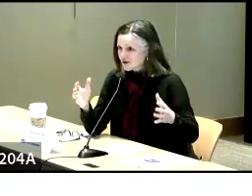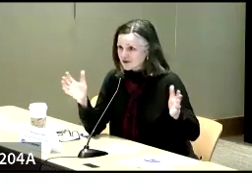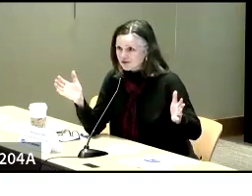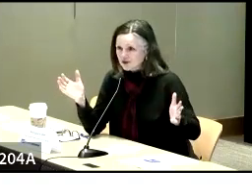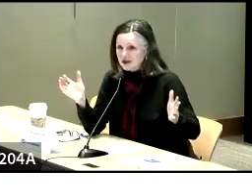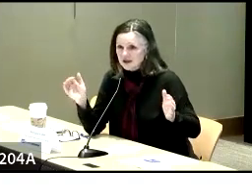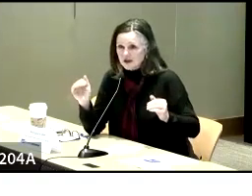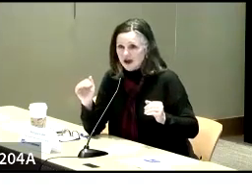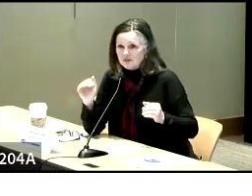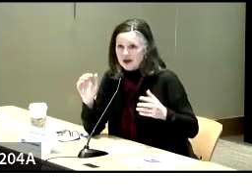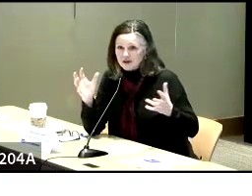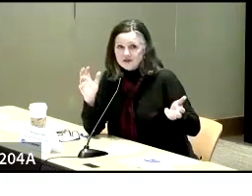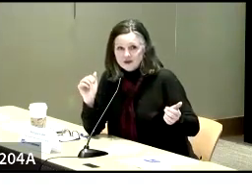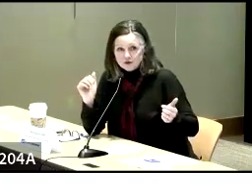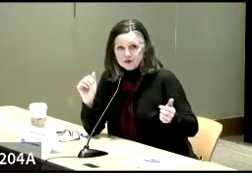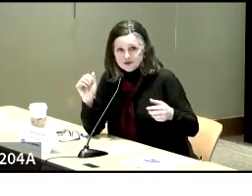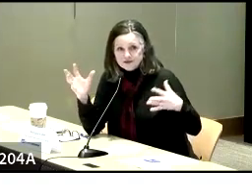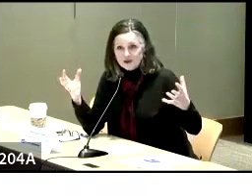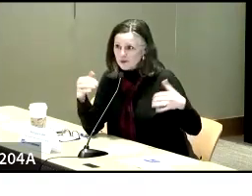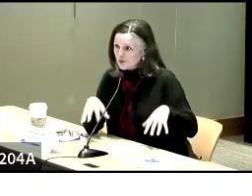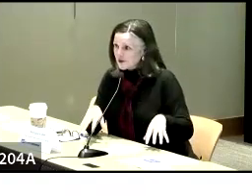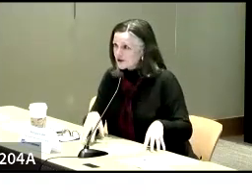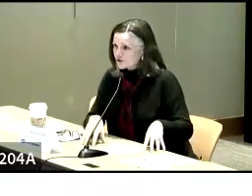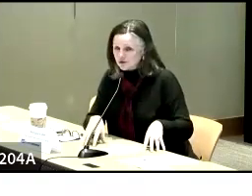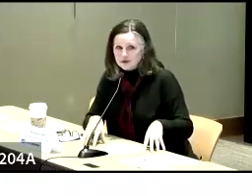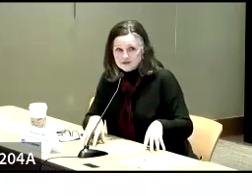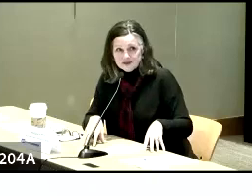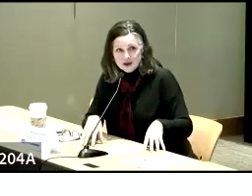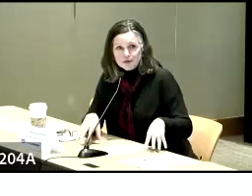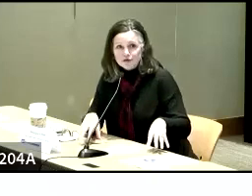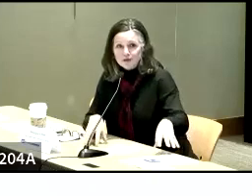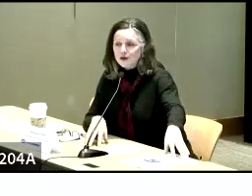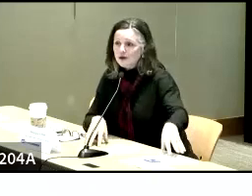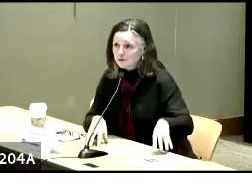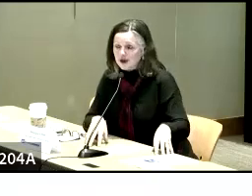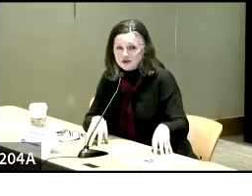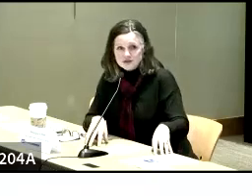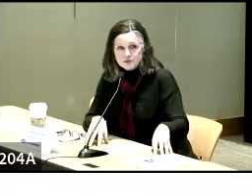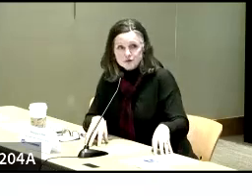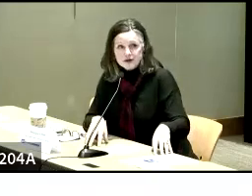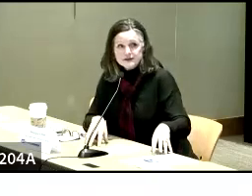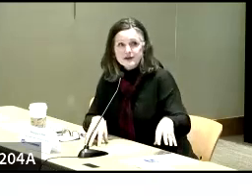And there are different areas of expertise that we want to make sure is at the table from the communications perspective.